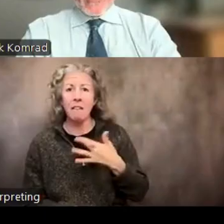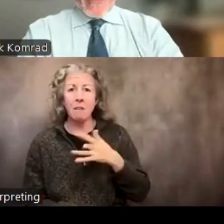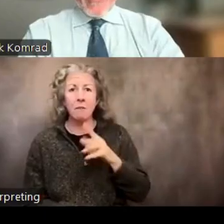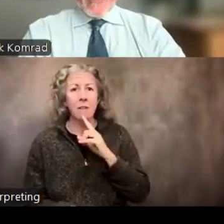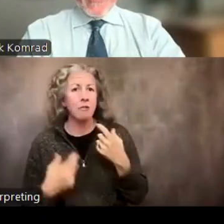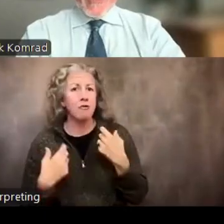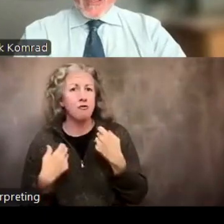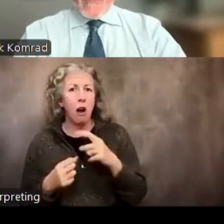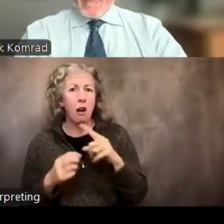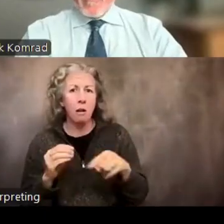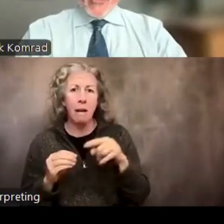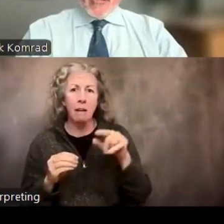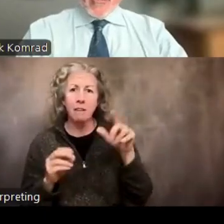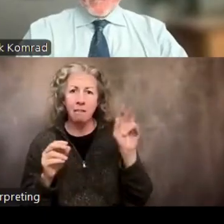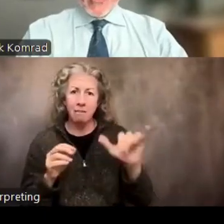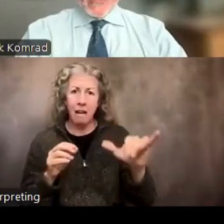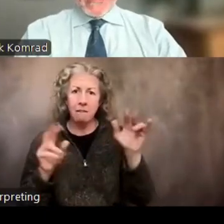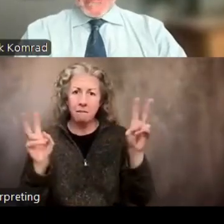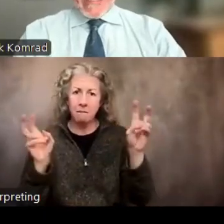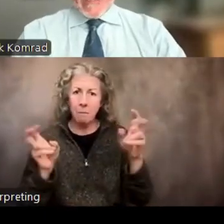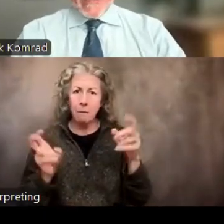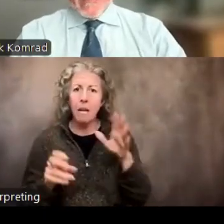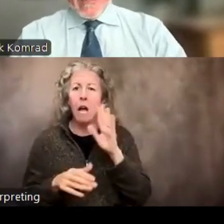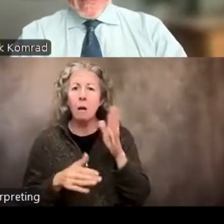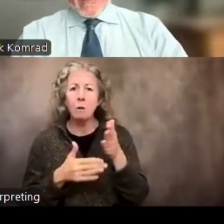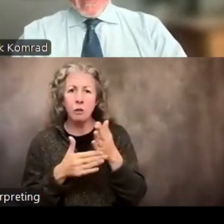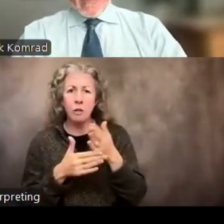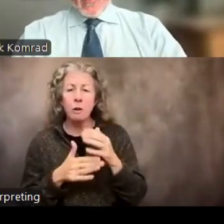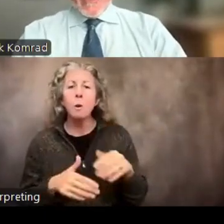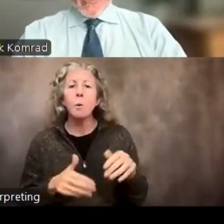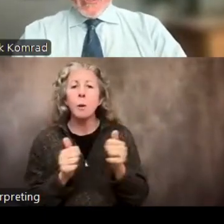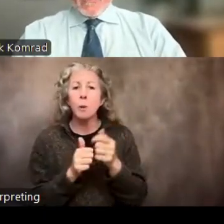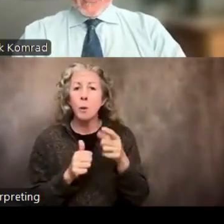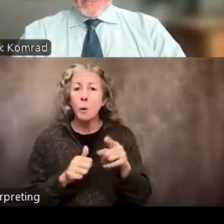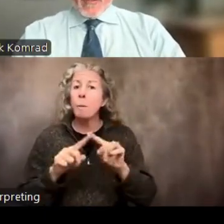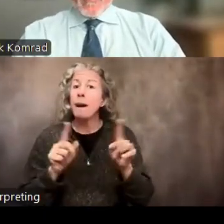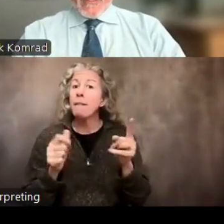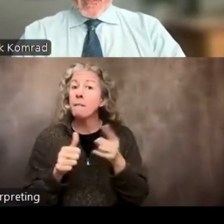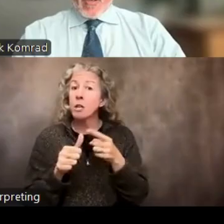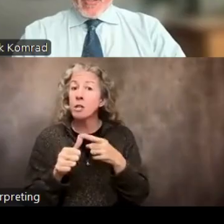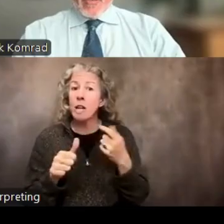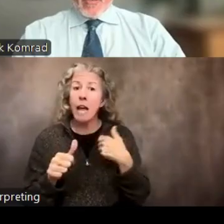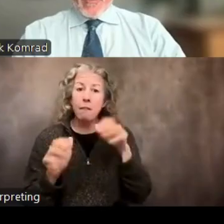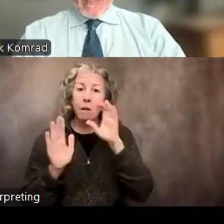with this picture of Jane Allen, which comes from an article that